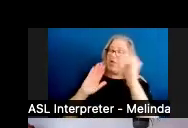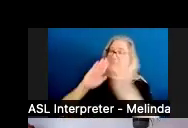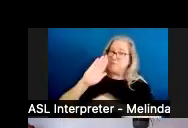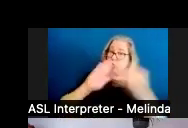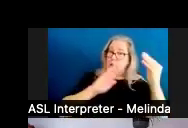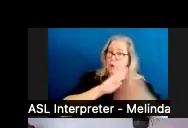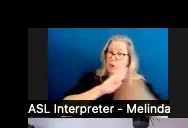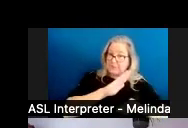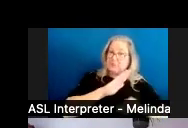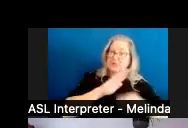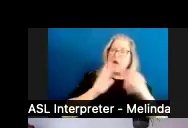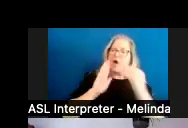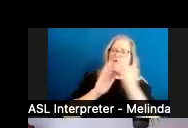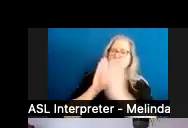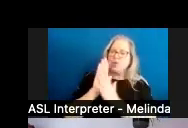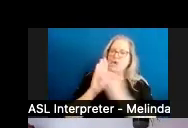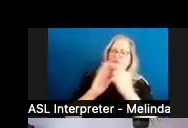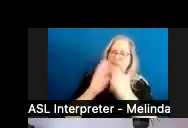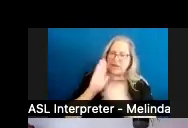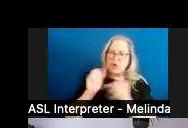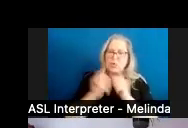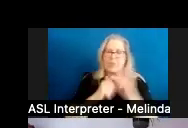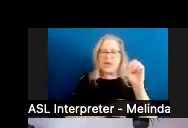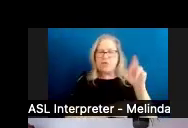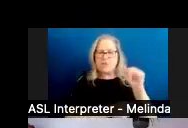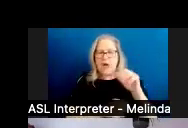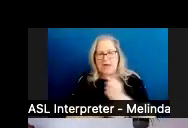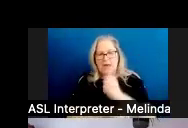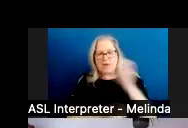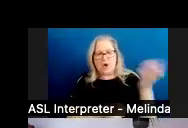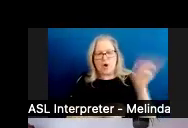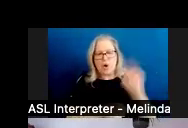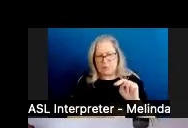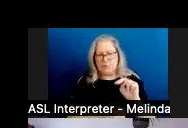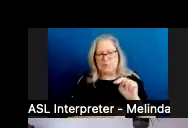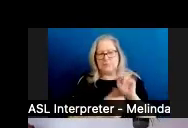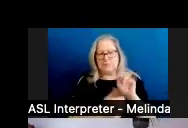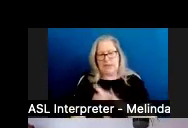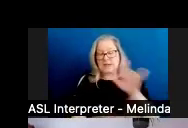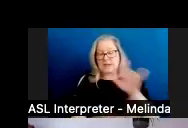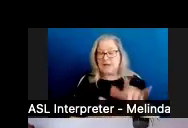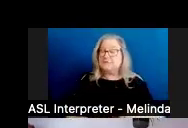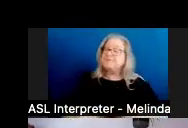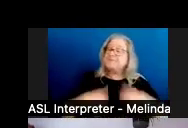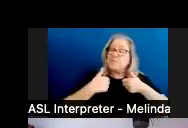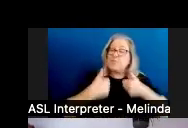are also registered with eRA so they can get their own Commons ID. Crystal Wolfrey: Okay. Covered a lot of ground there.